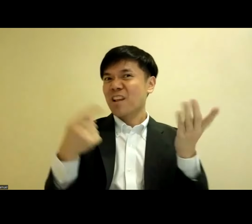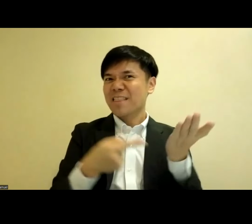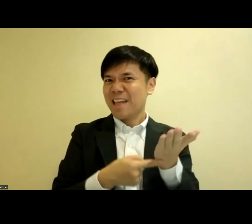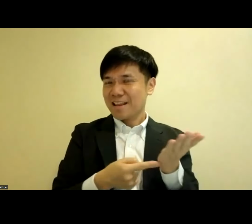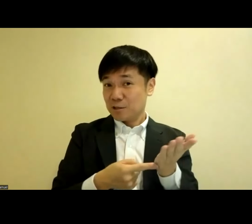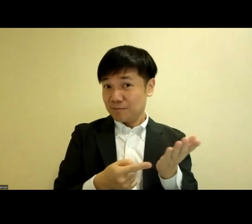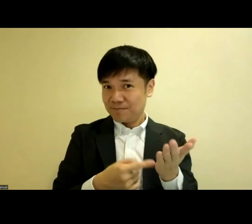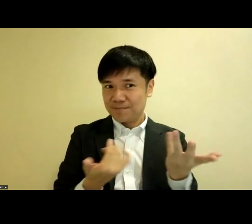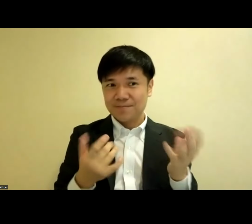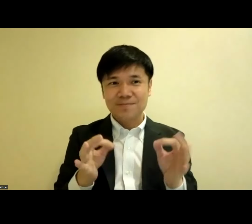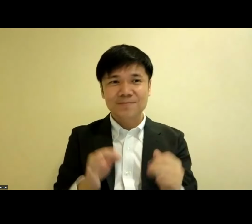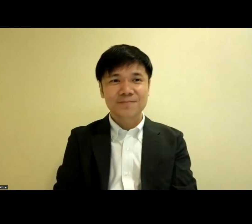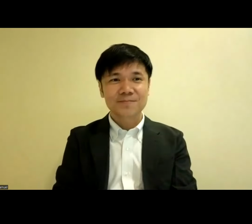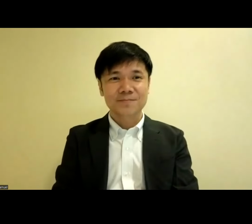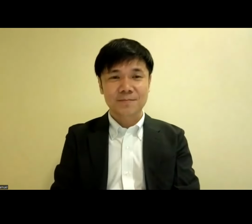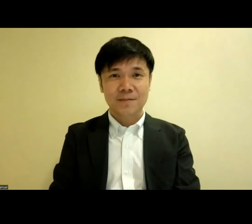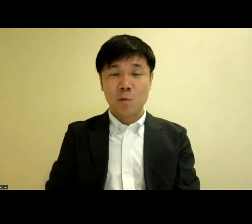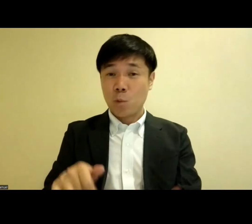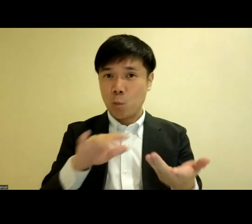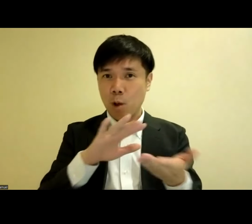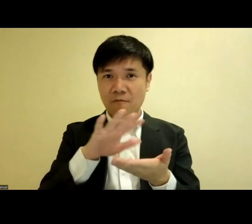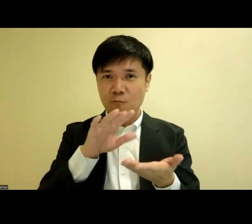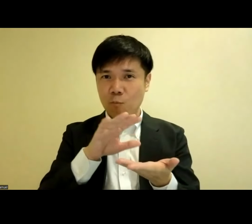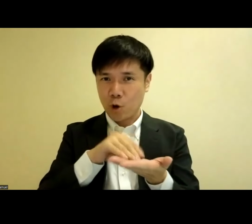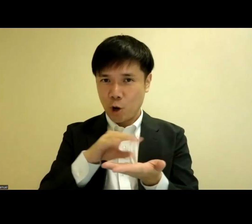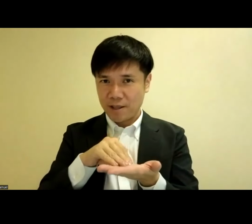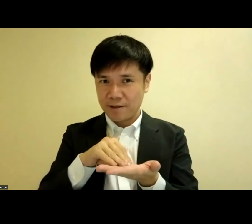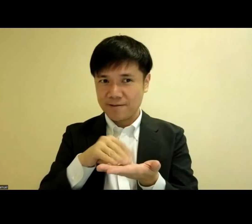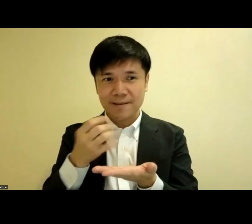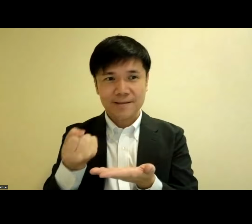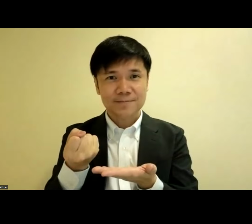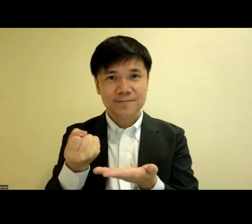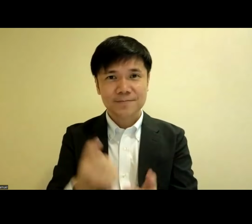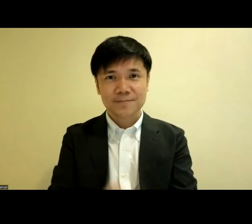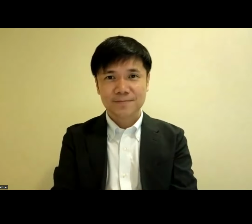This Webinar is being recorded.